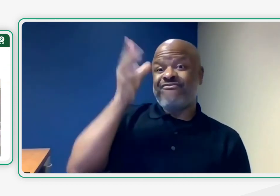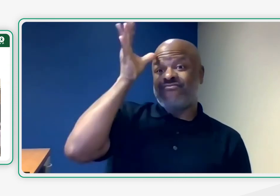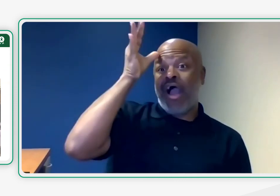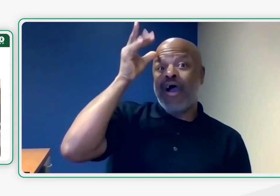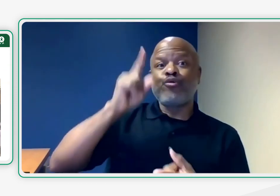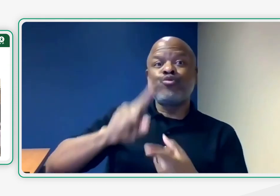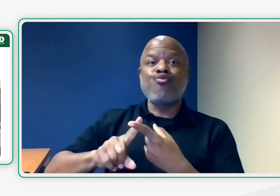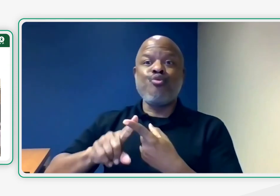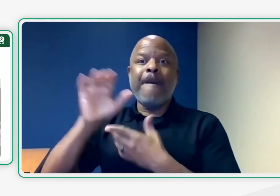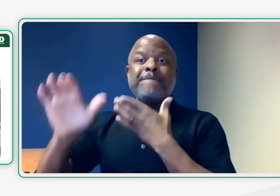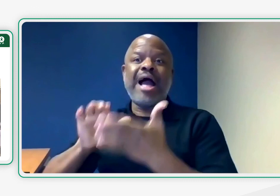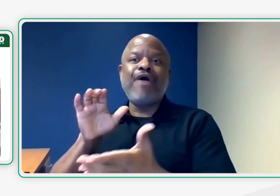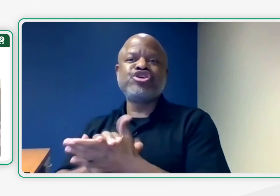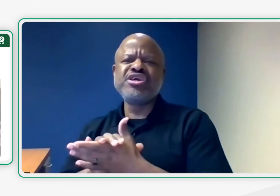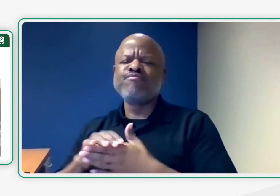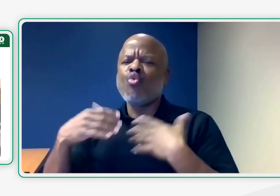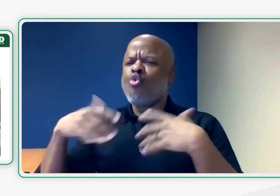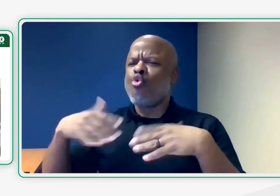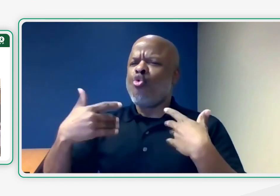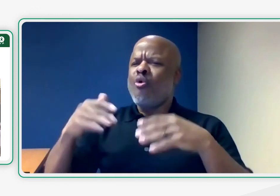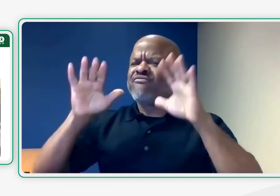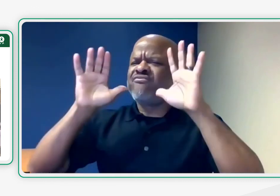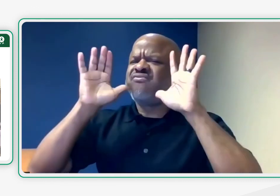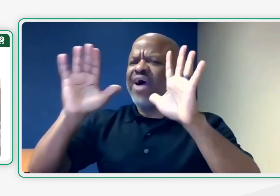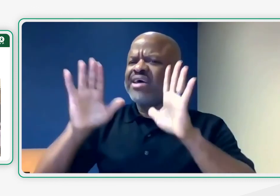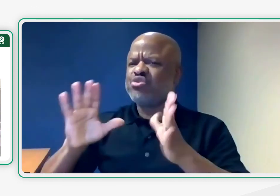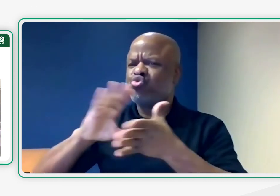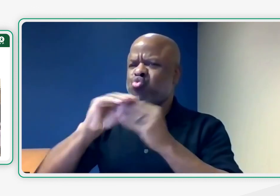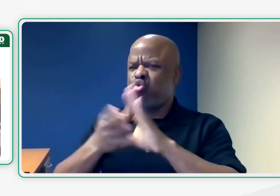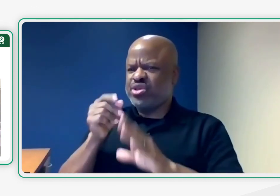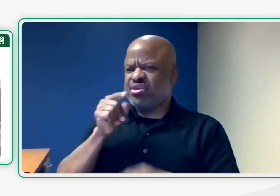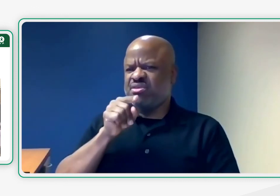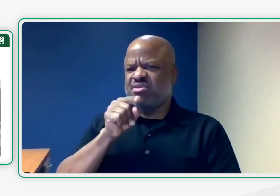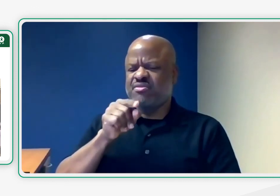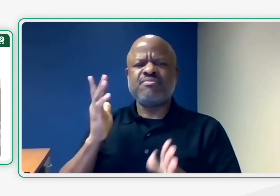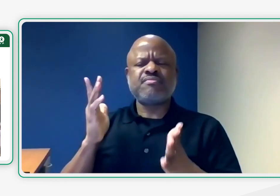But how I use behavioral economics, from either myself or my parents,